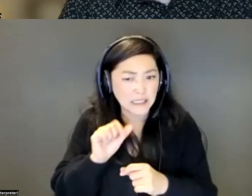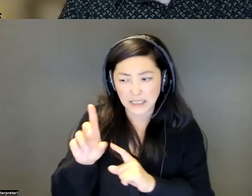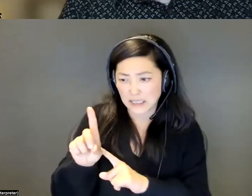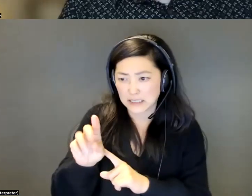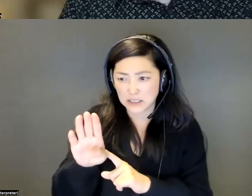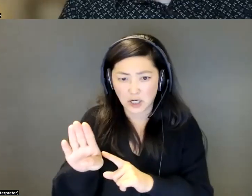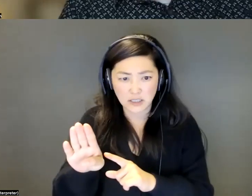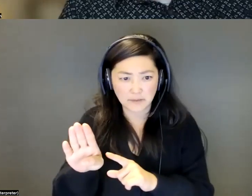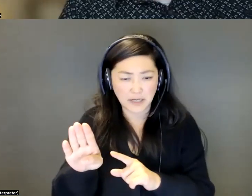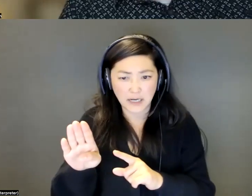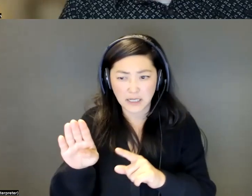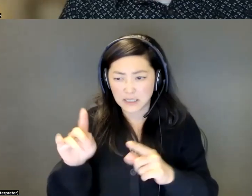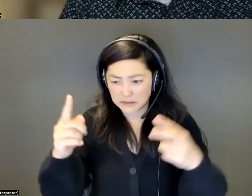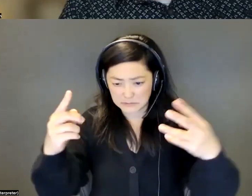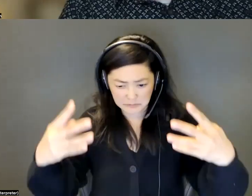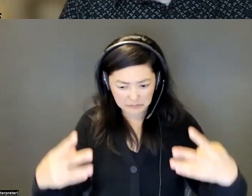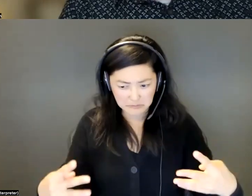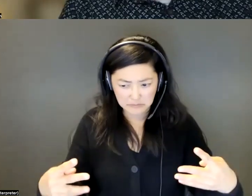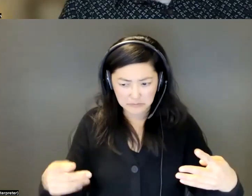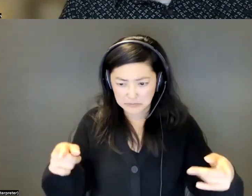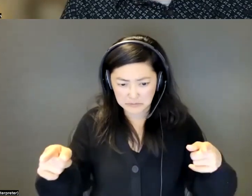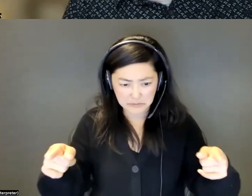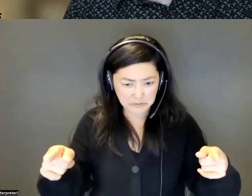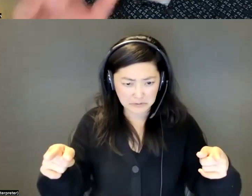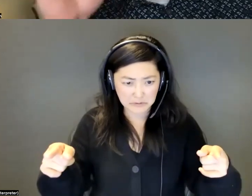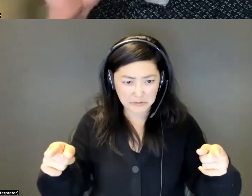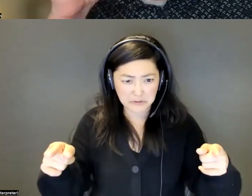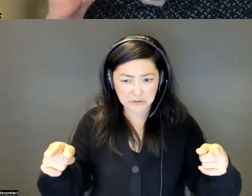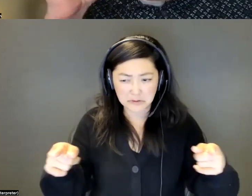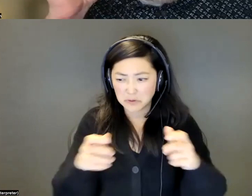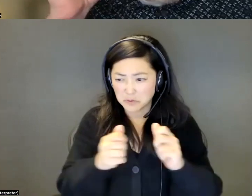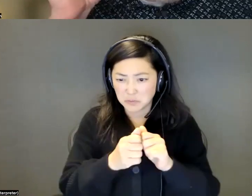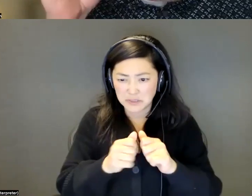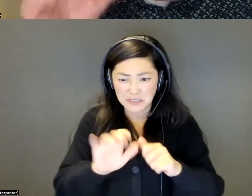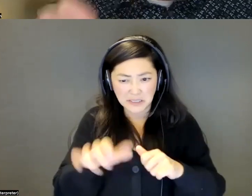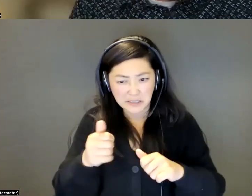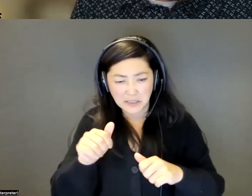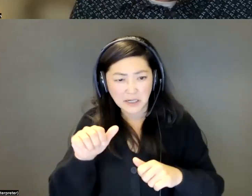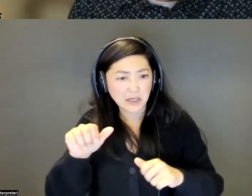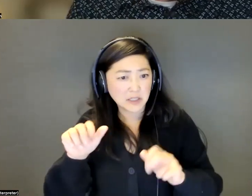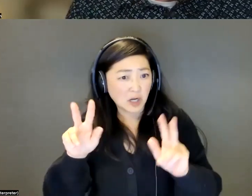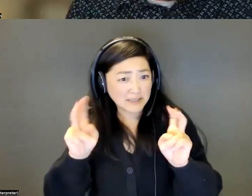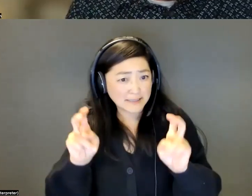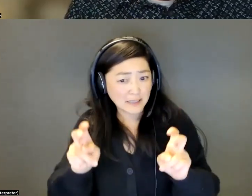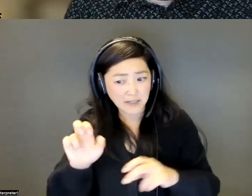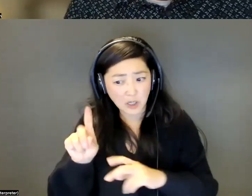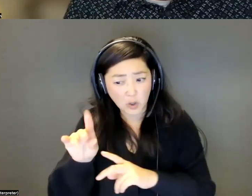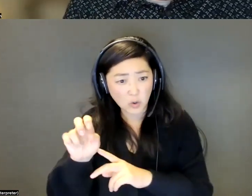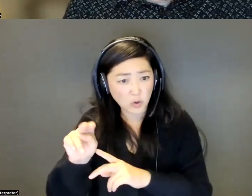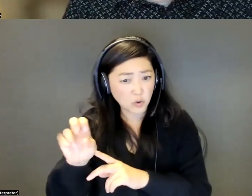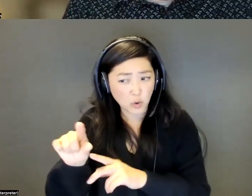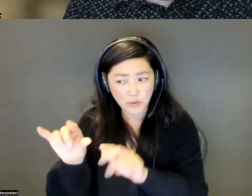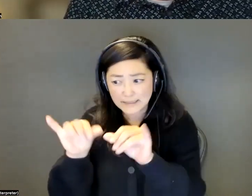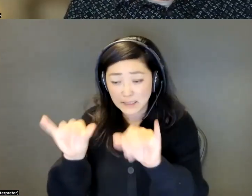crosswalk between another subject coding system. You can go online at the BookNet Canada website